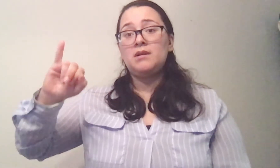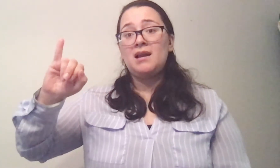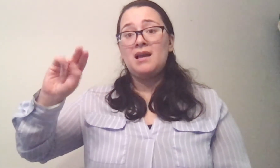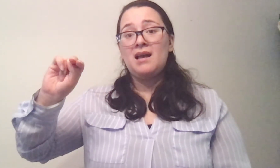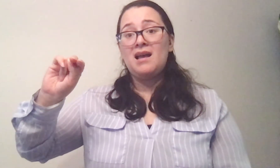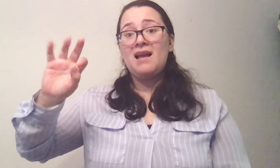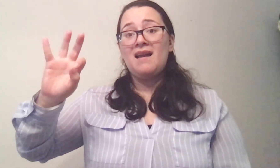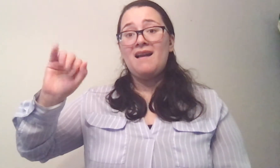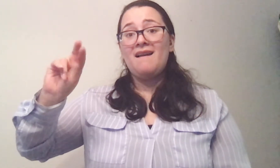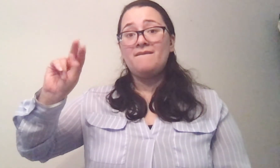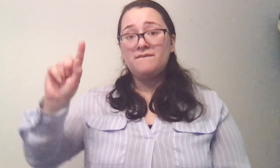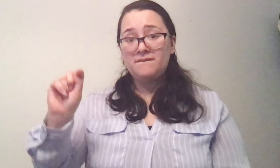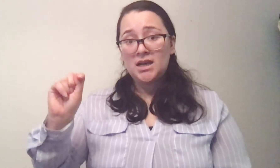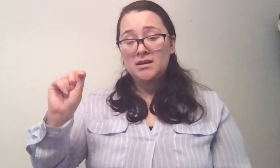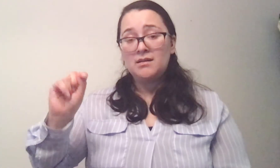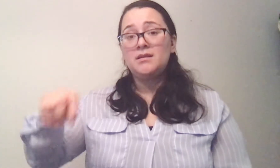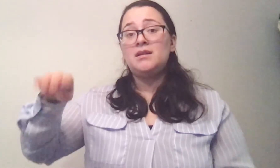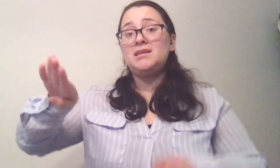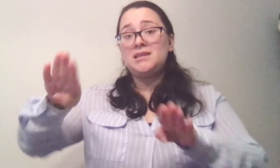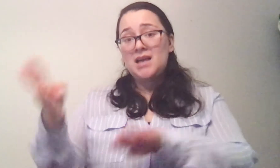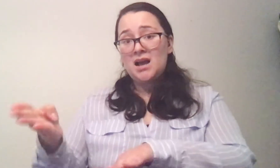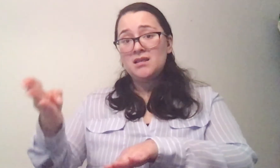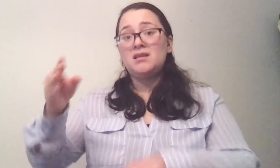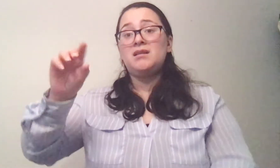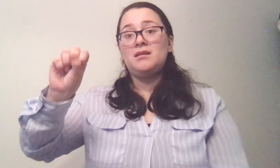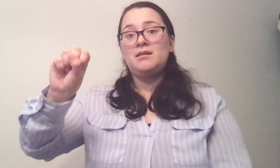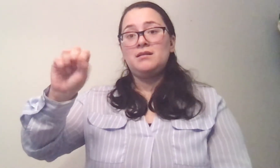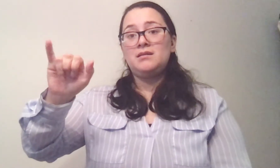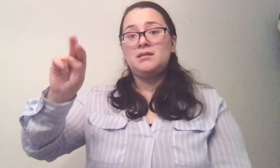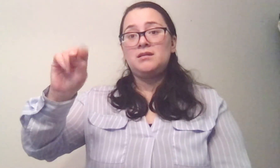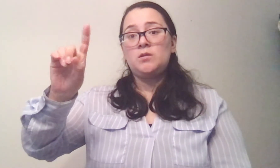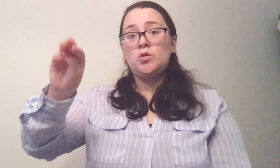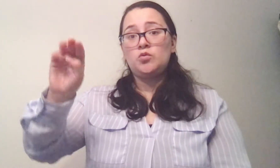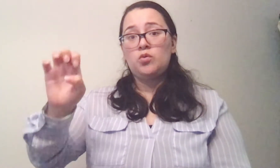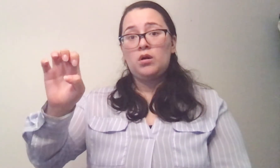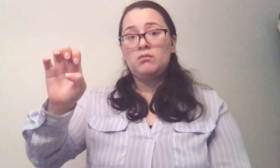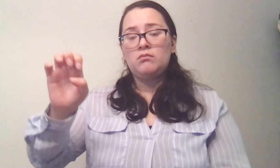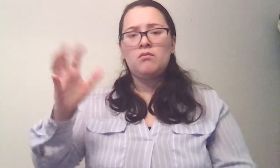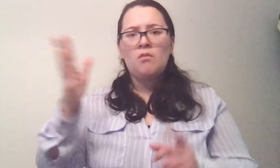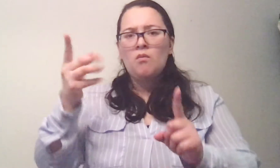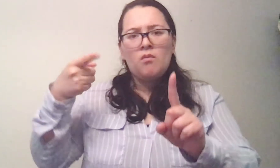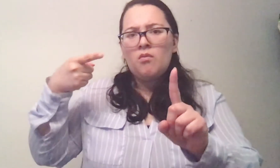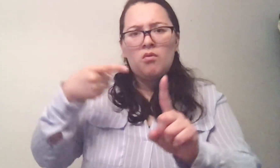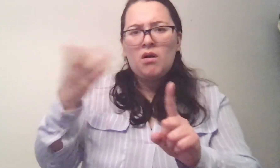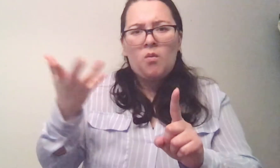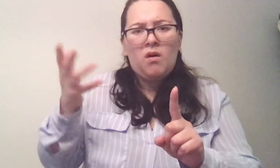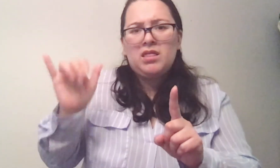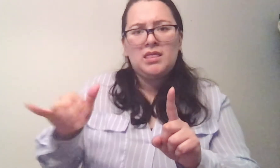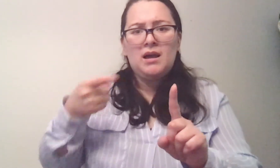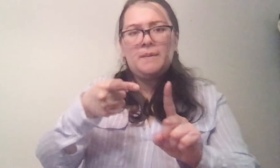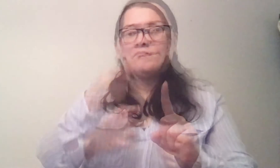Infant Death Syndrome. What is that?